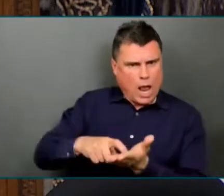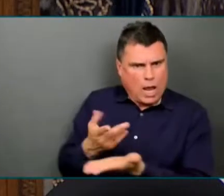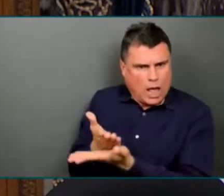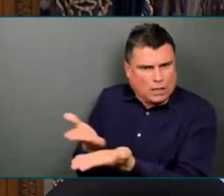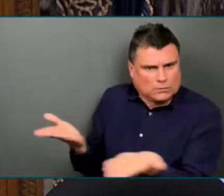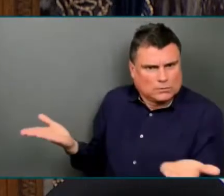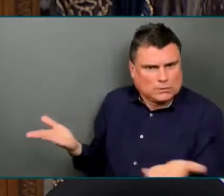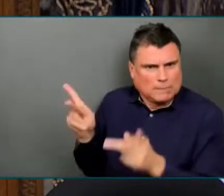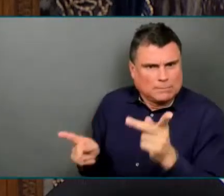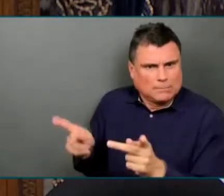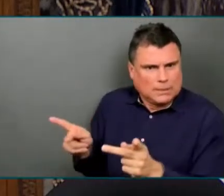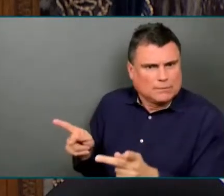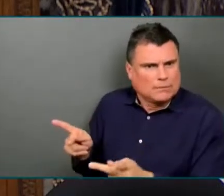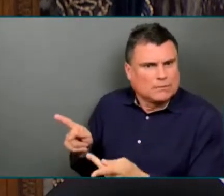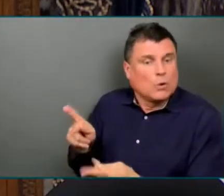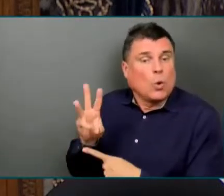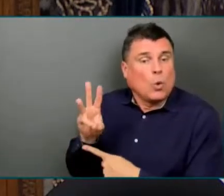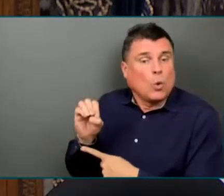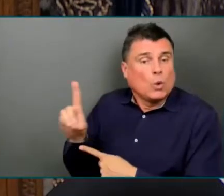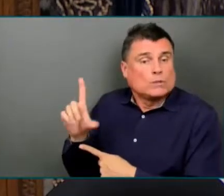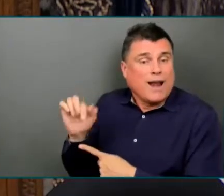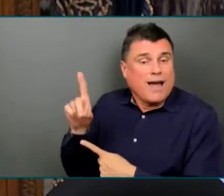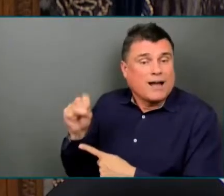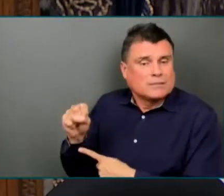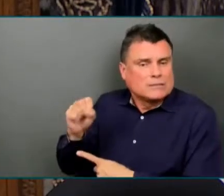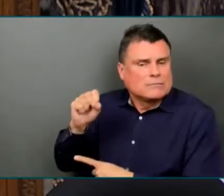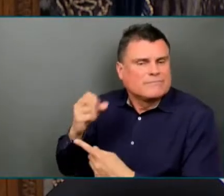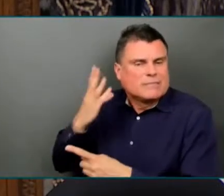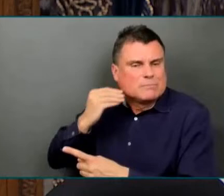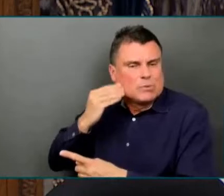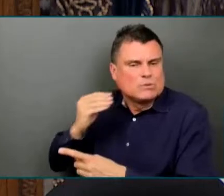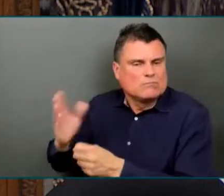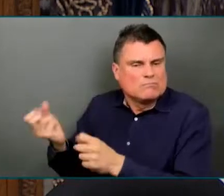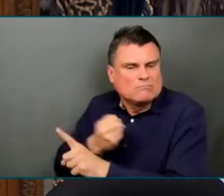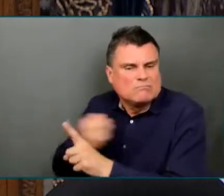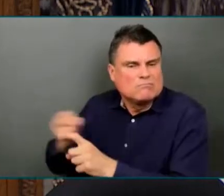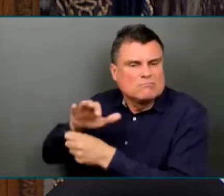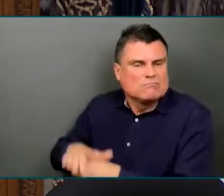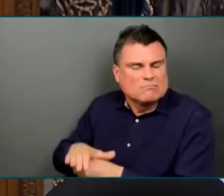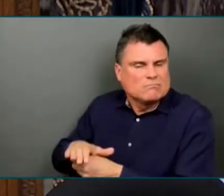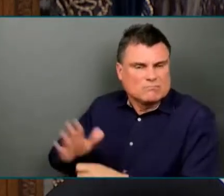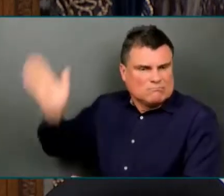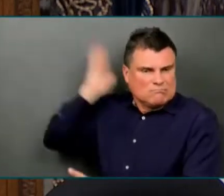They have persisted against prejudice and mistreatment from the province for decades, even